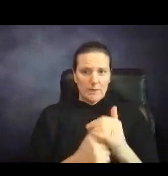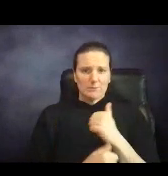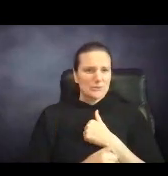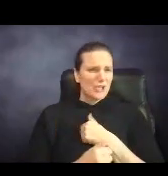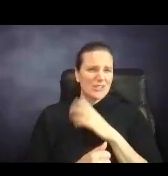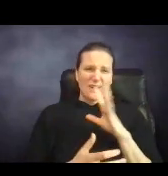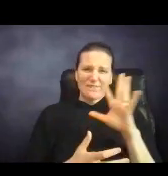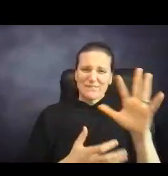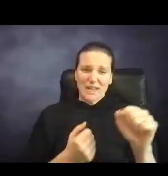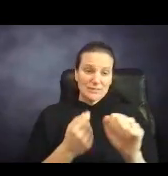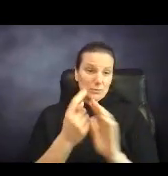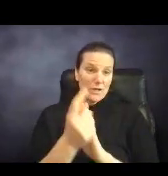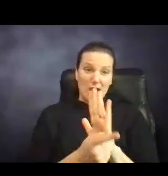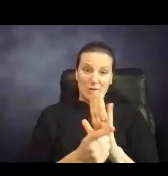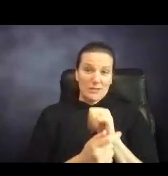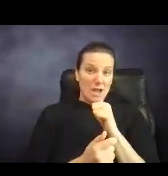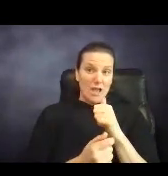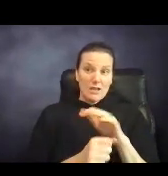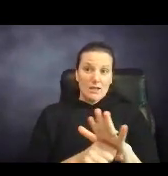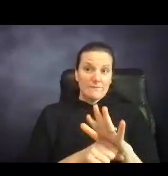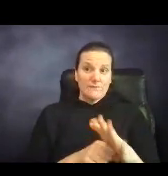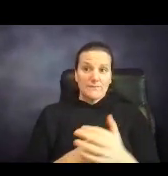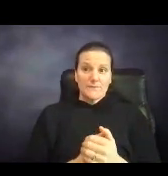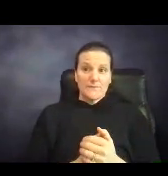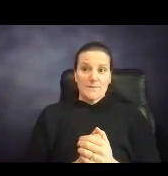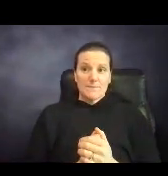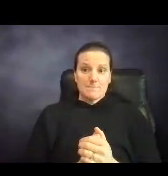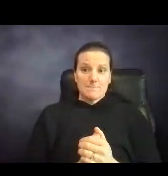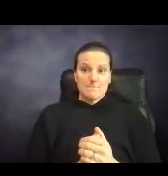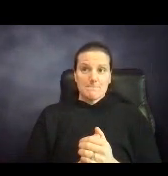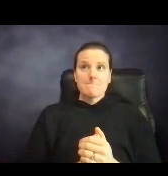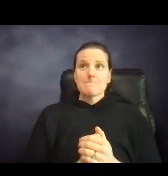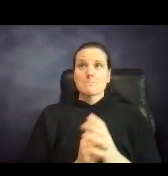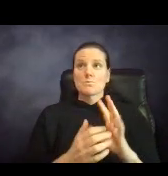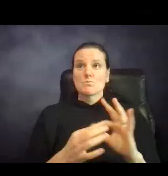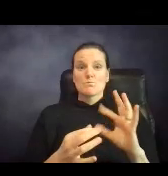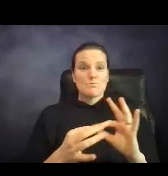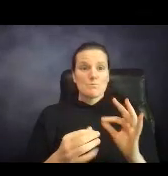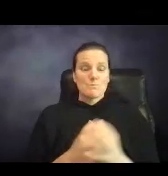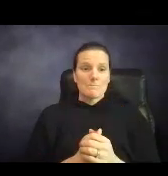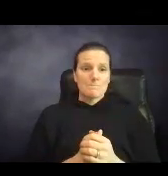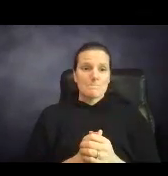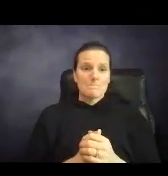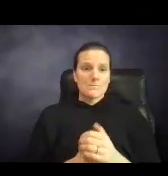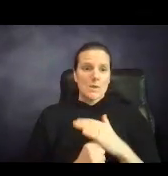An hour is not a whole lot of time to give you everything I wanna give you. So I appreciate your patience.